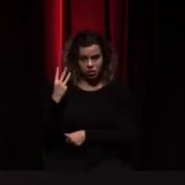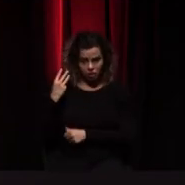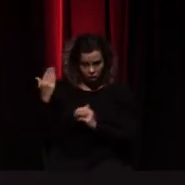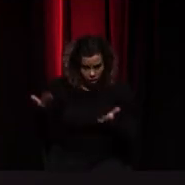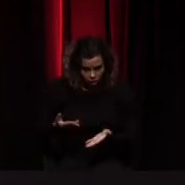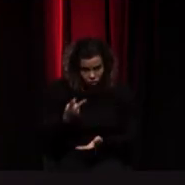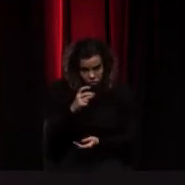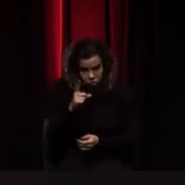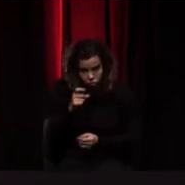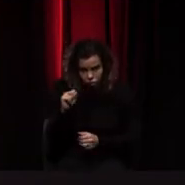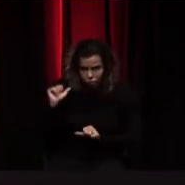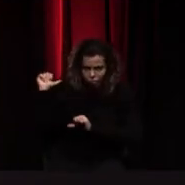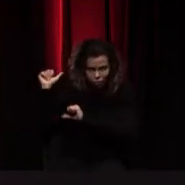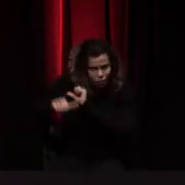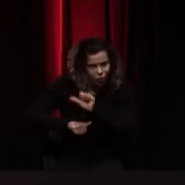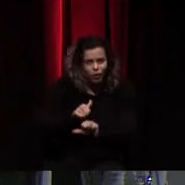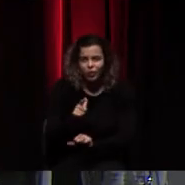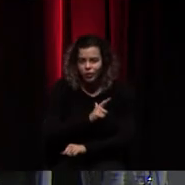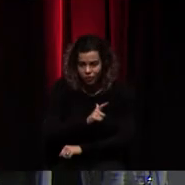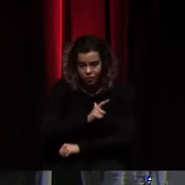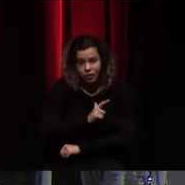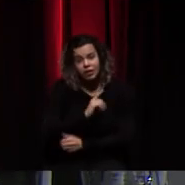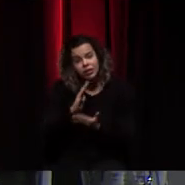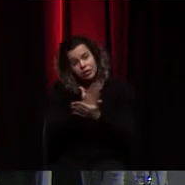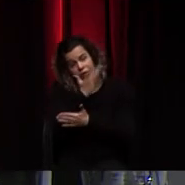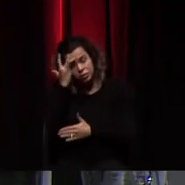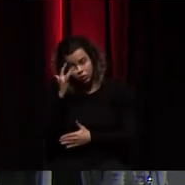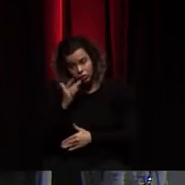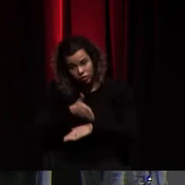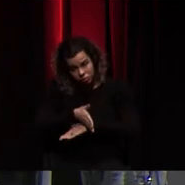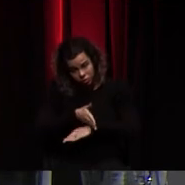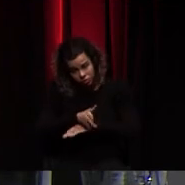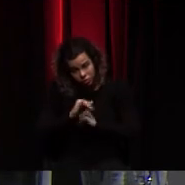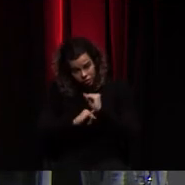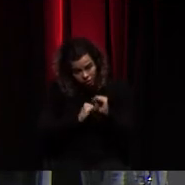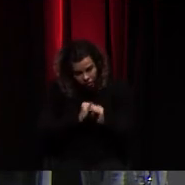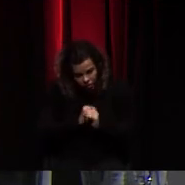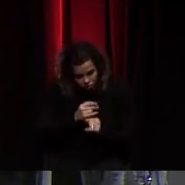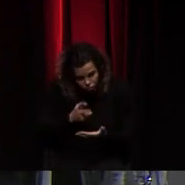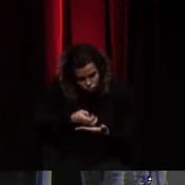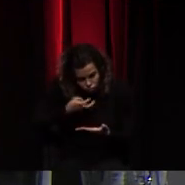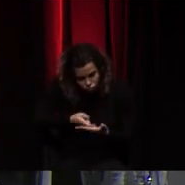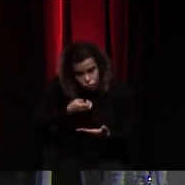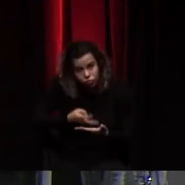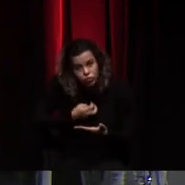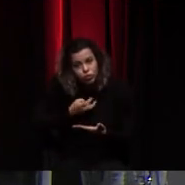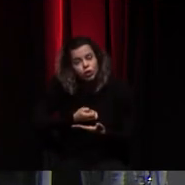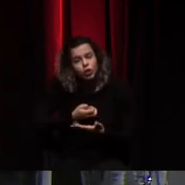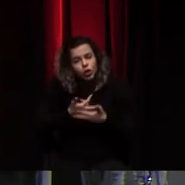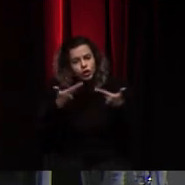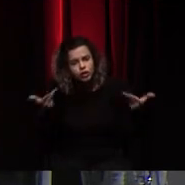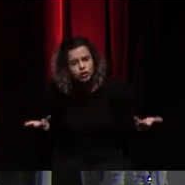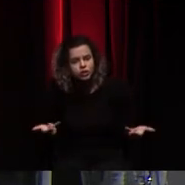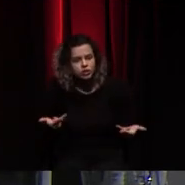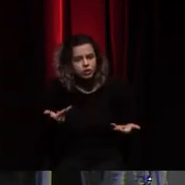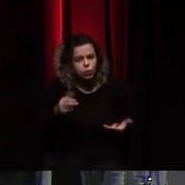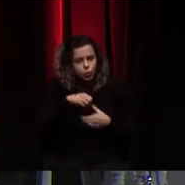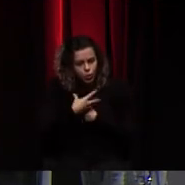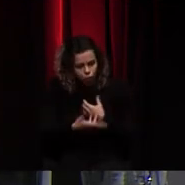The way people surf the internet and consume news and content, see the world.